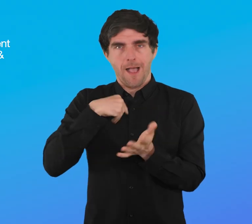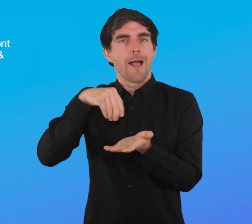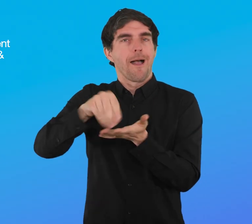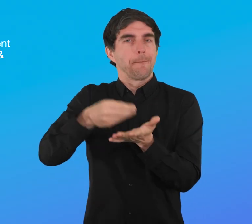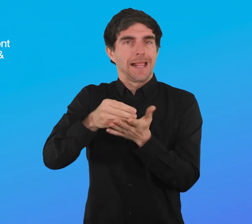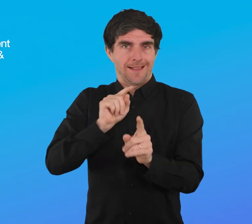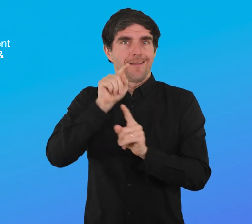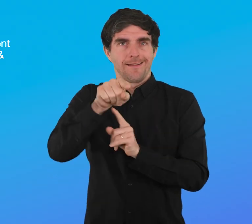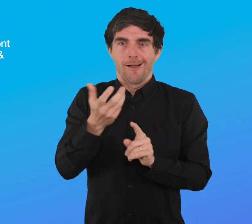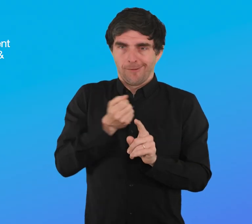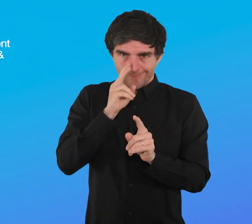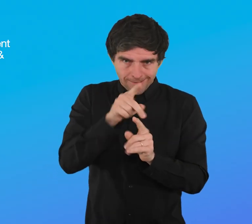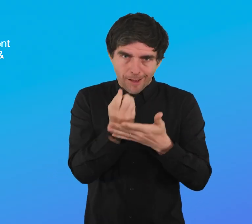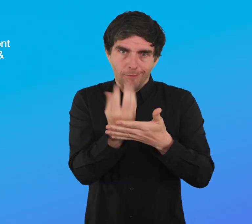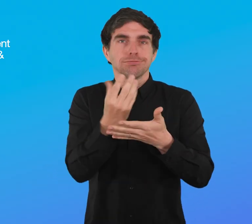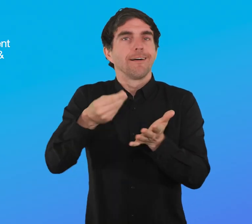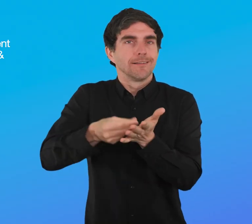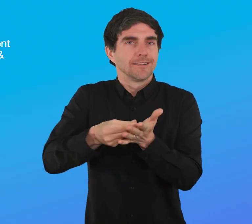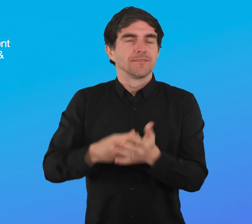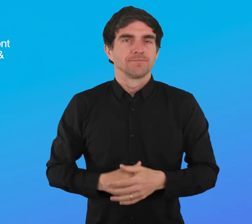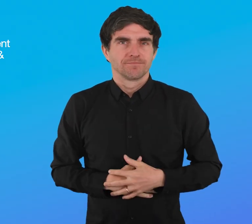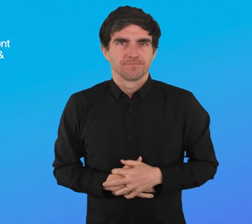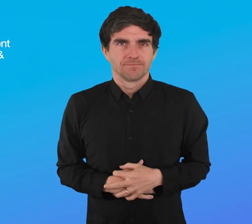This is where we will pay your money.